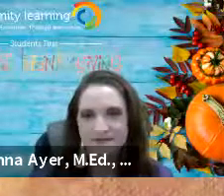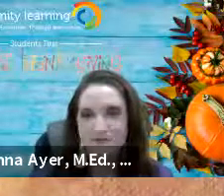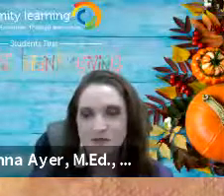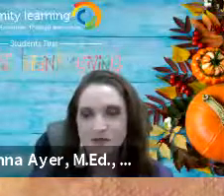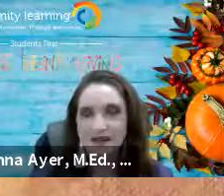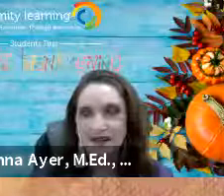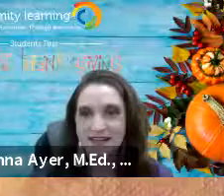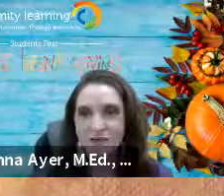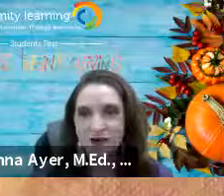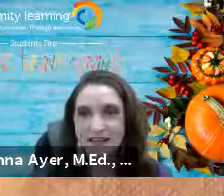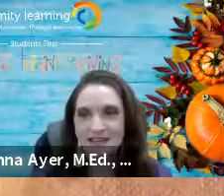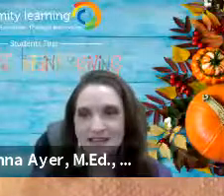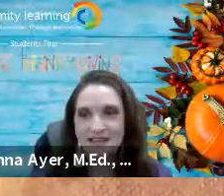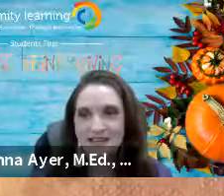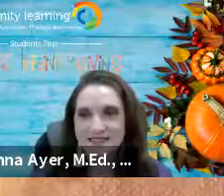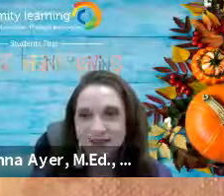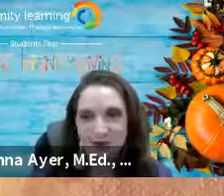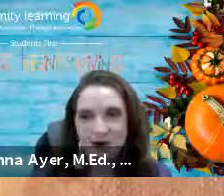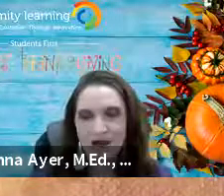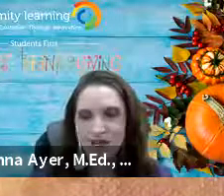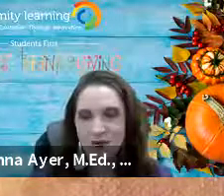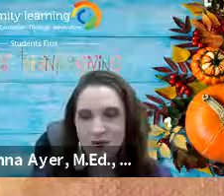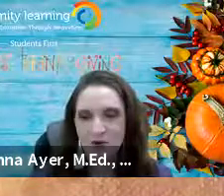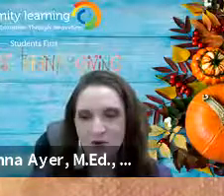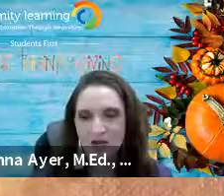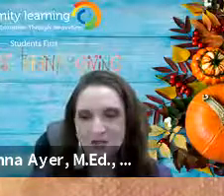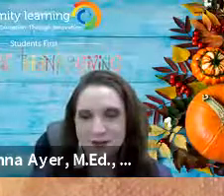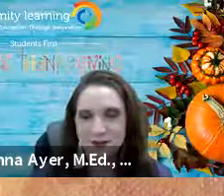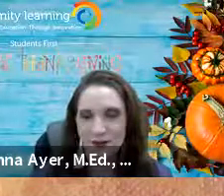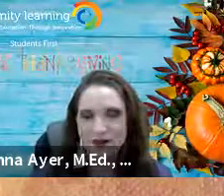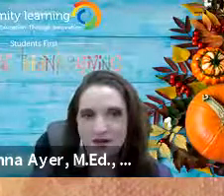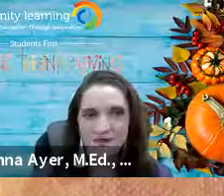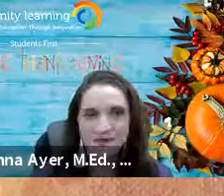So excited that everybody is here. I hope everybody has had a wonderful week so far.